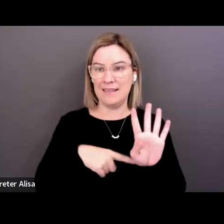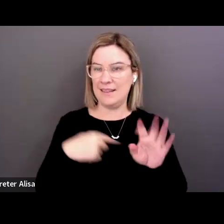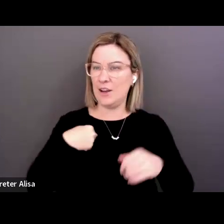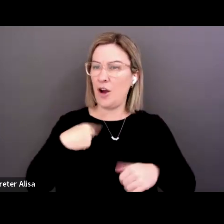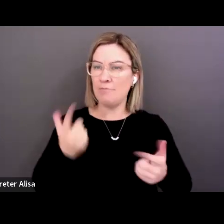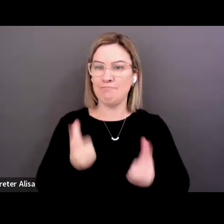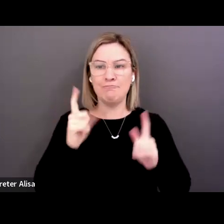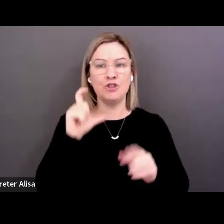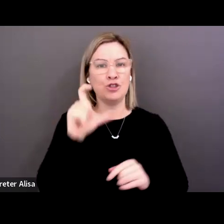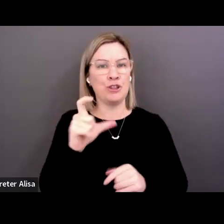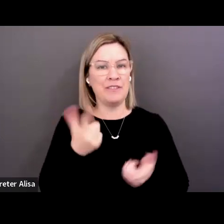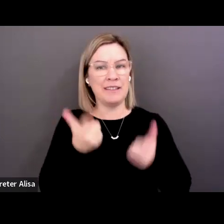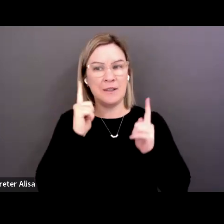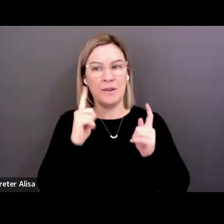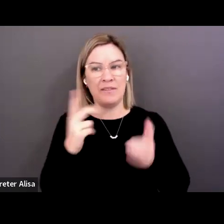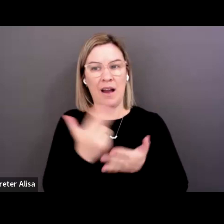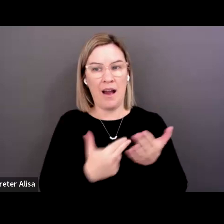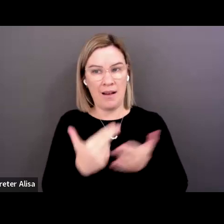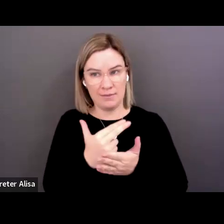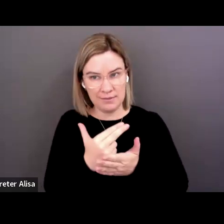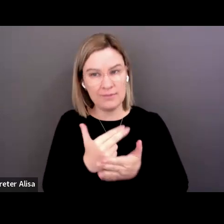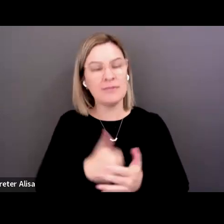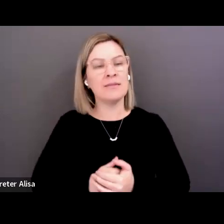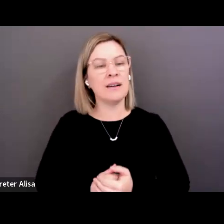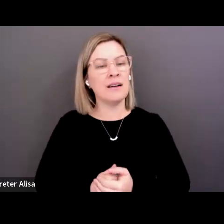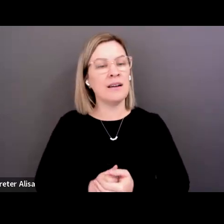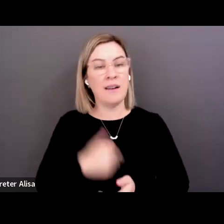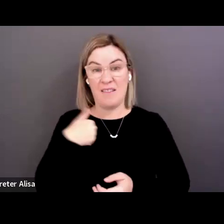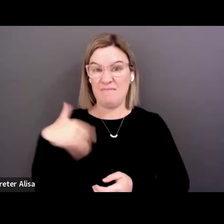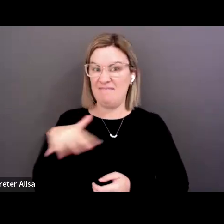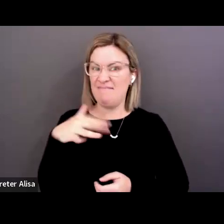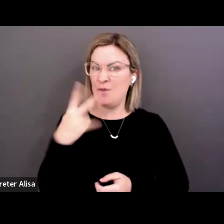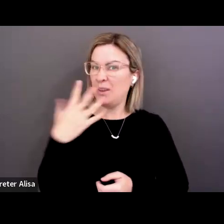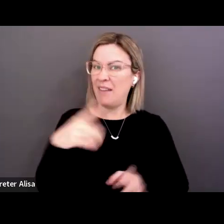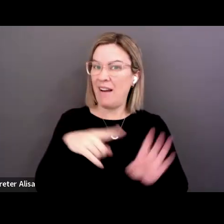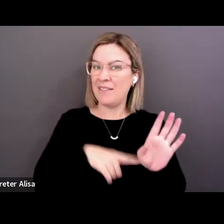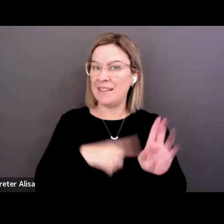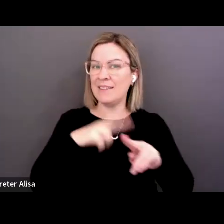KELLI McCLUSKEY: Hi, everyone. Yes, lovely to be here. My name is Kelli